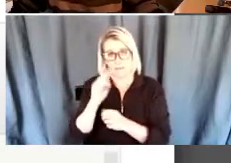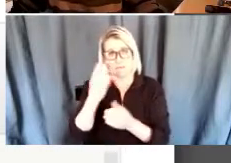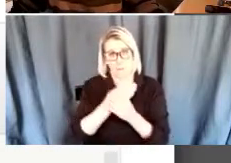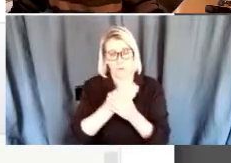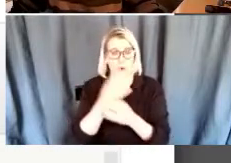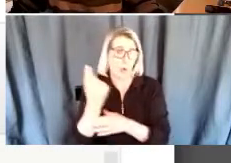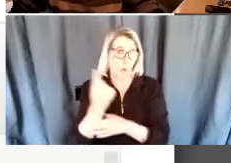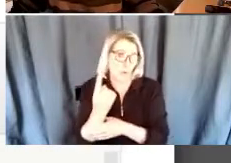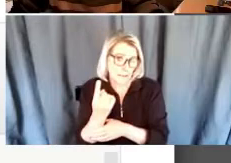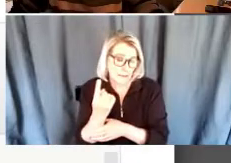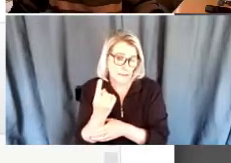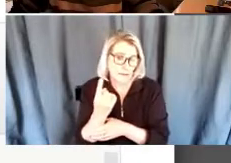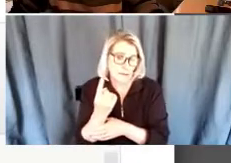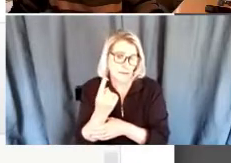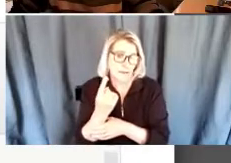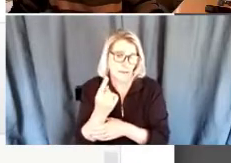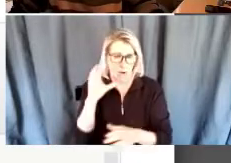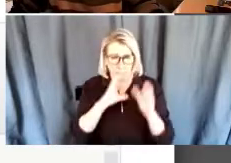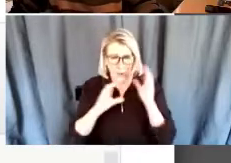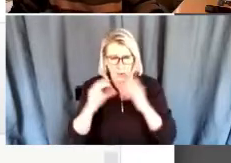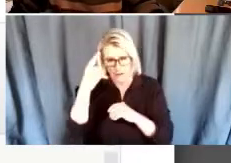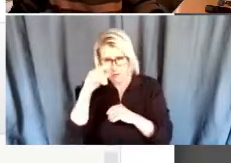I find that folder.